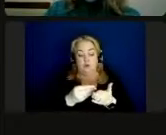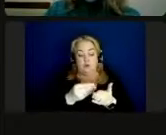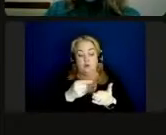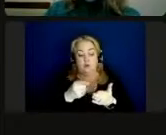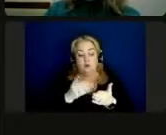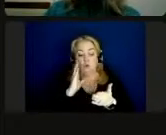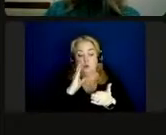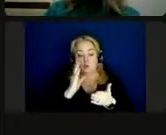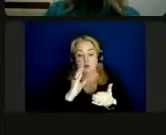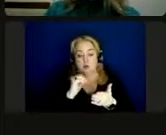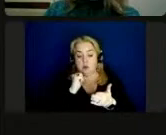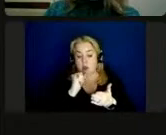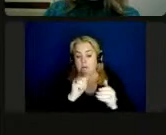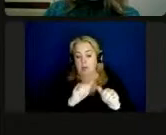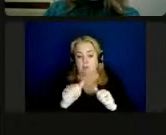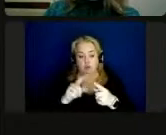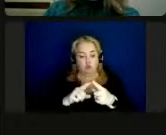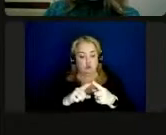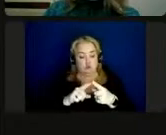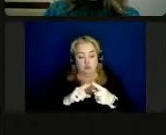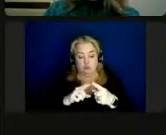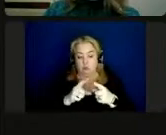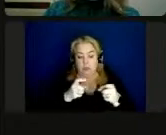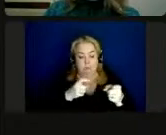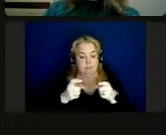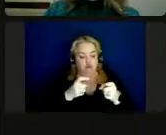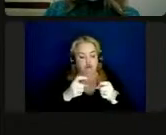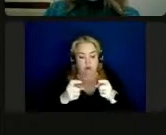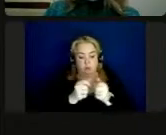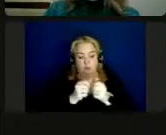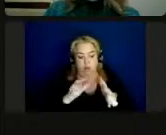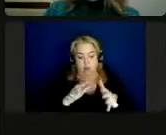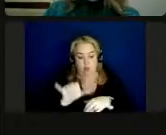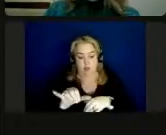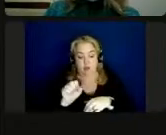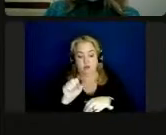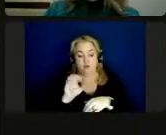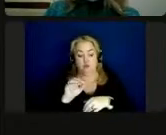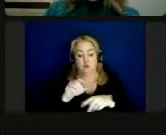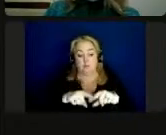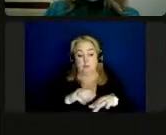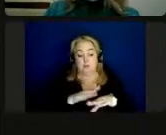THE DEPARTMENT AND GOVERNMENT